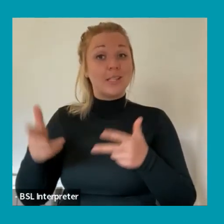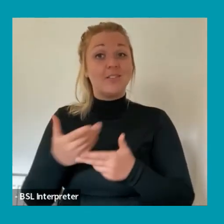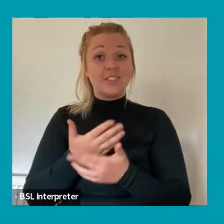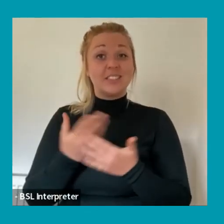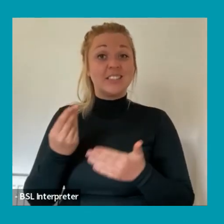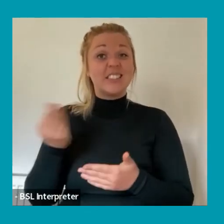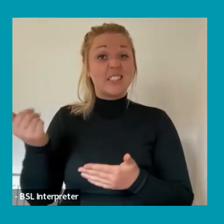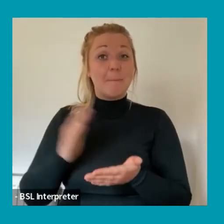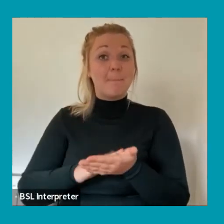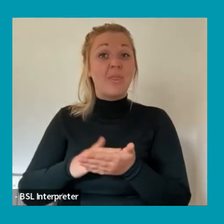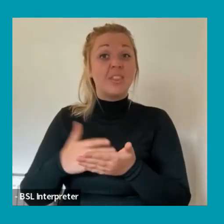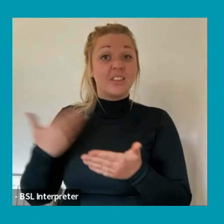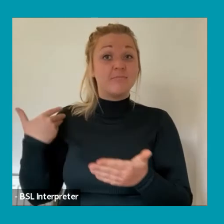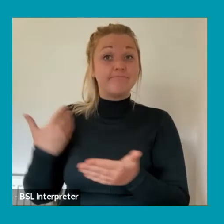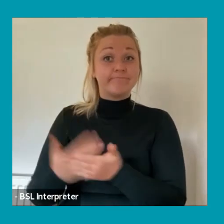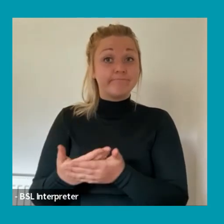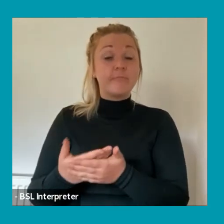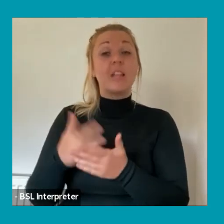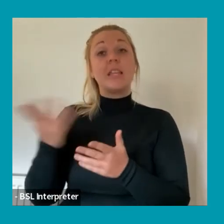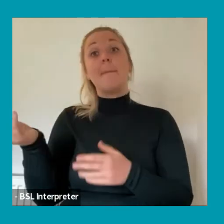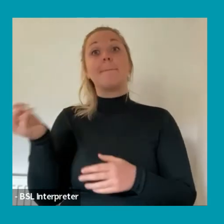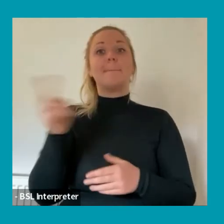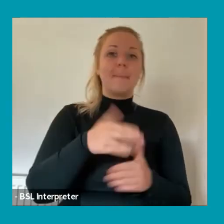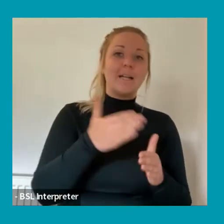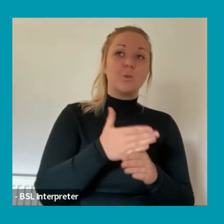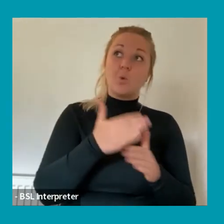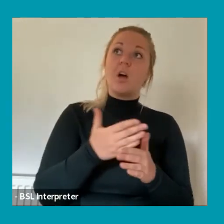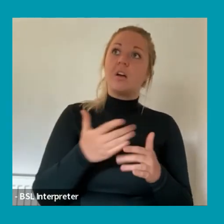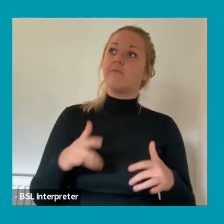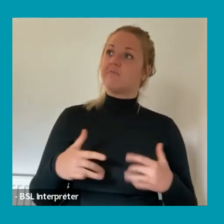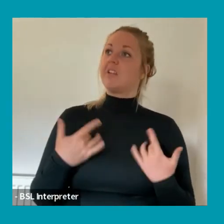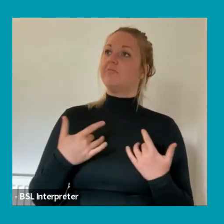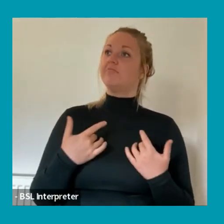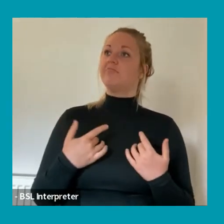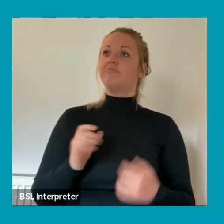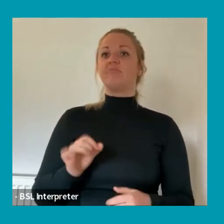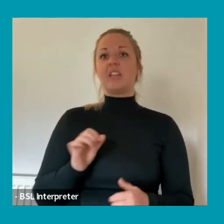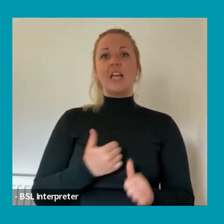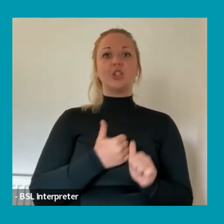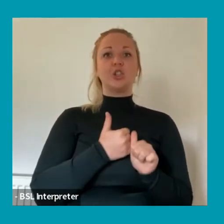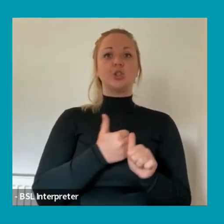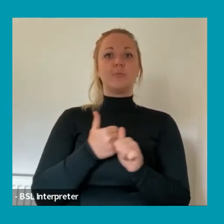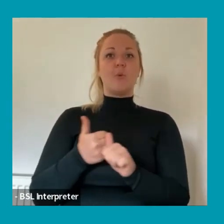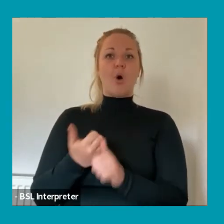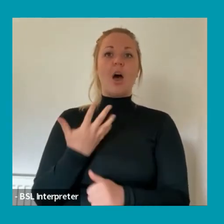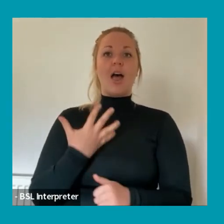And then having come back to work and feeling supported and feeling that his work was still interesting.